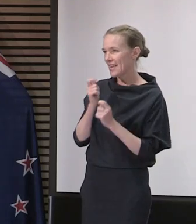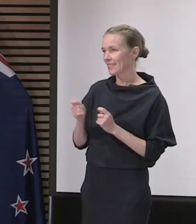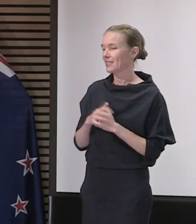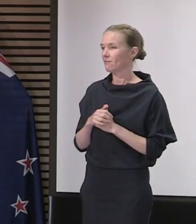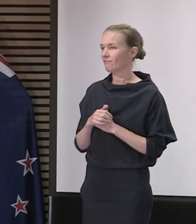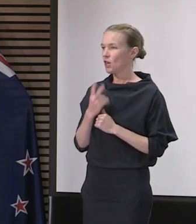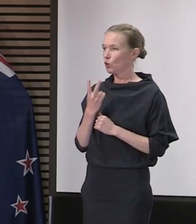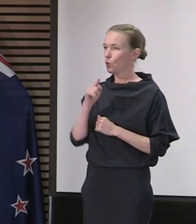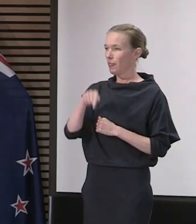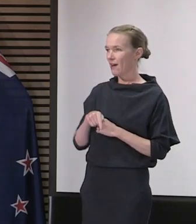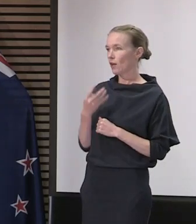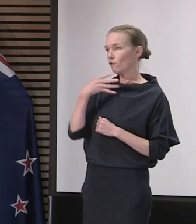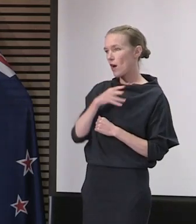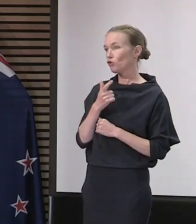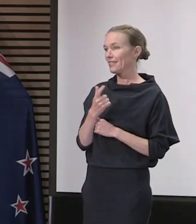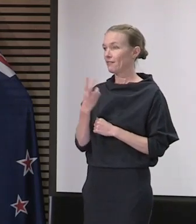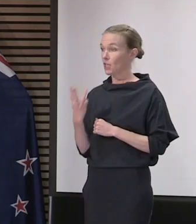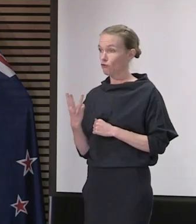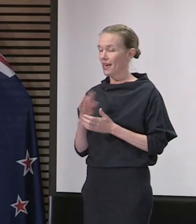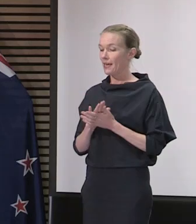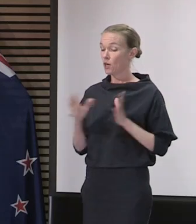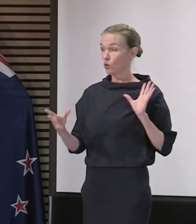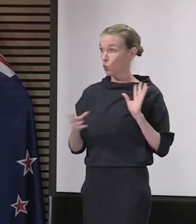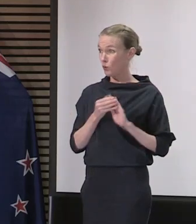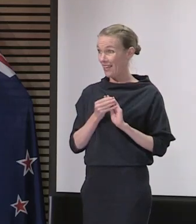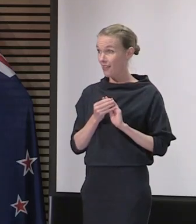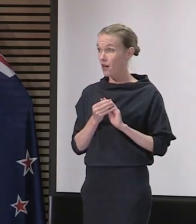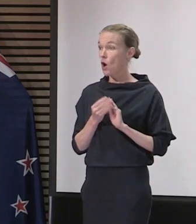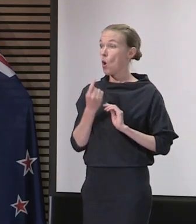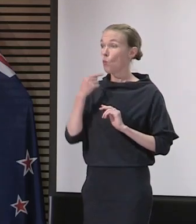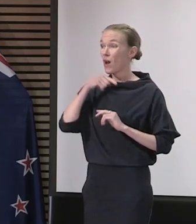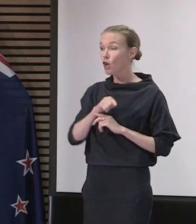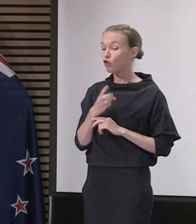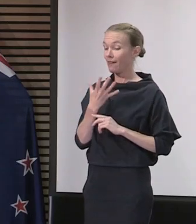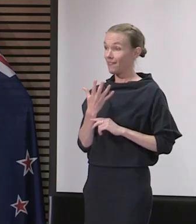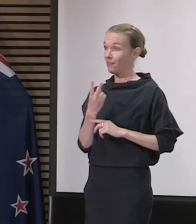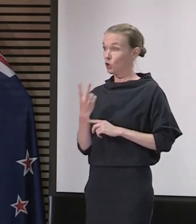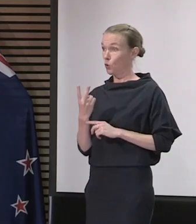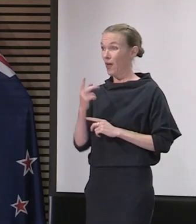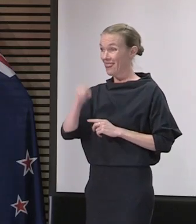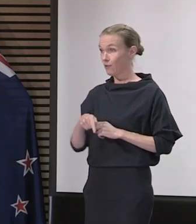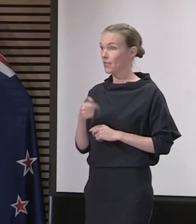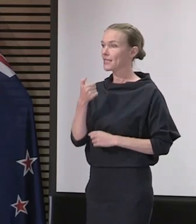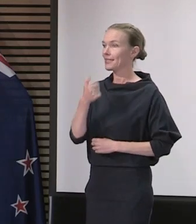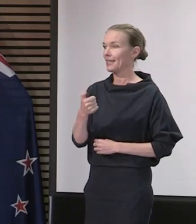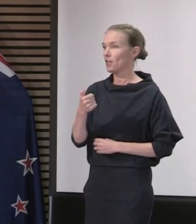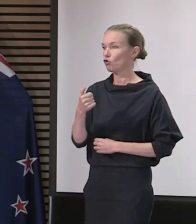a Sunday, there were a lower